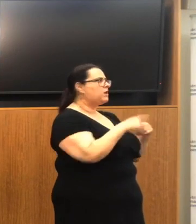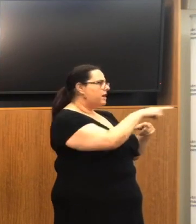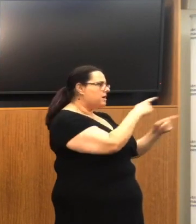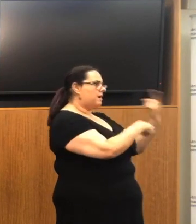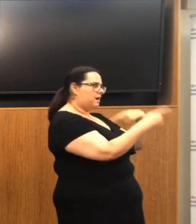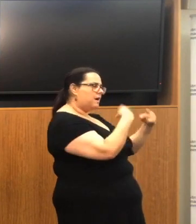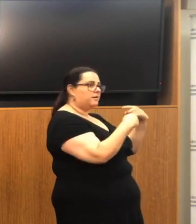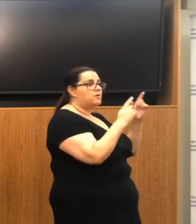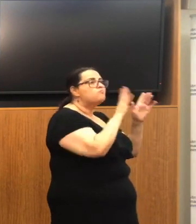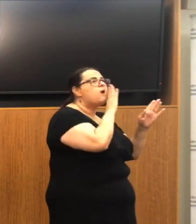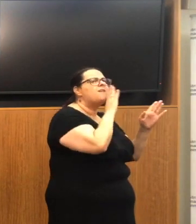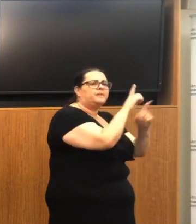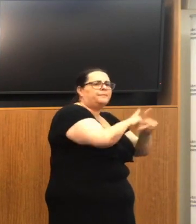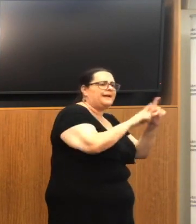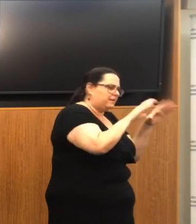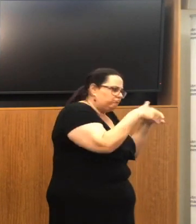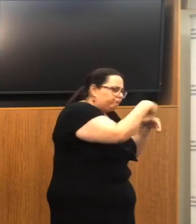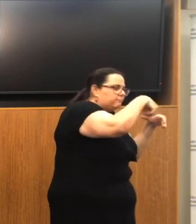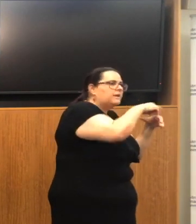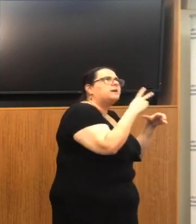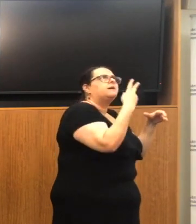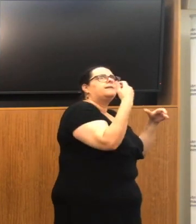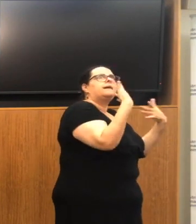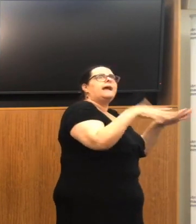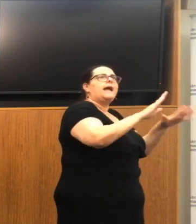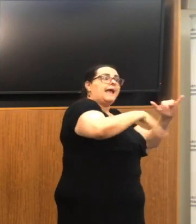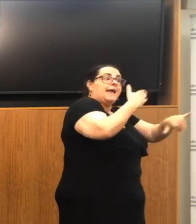in a private meeting at the end of 2016 that